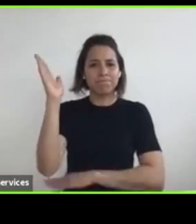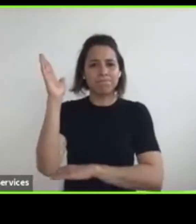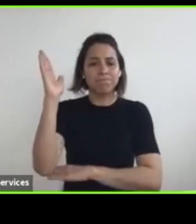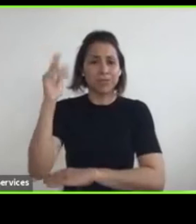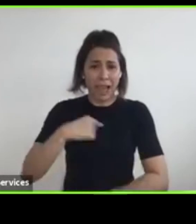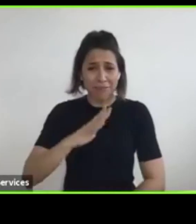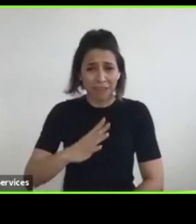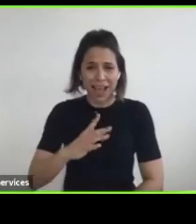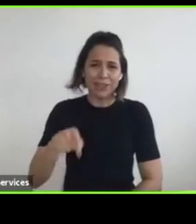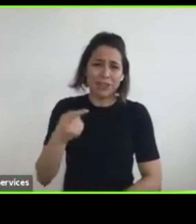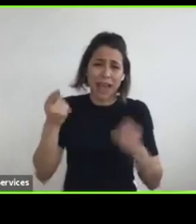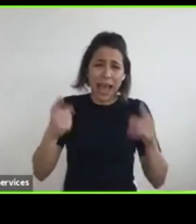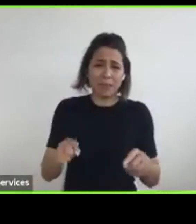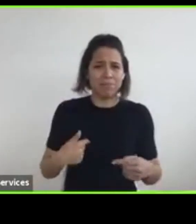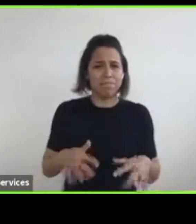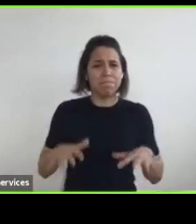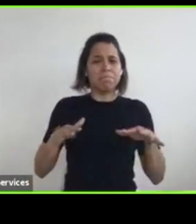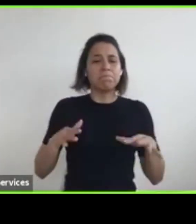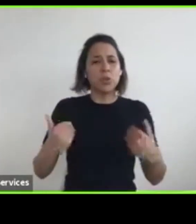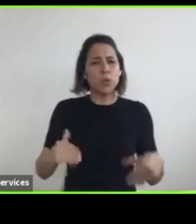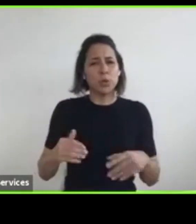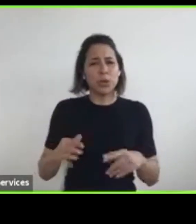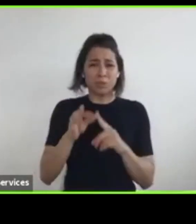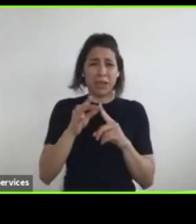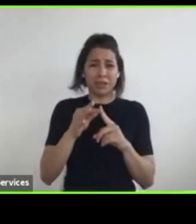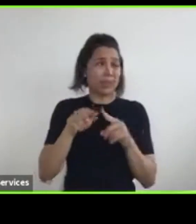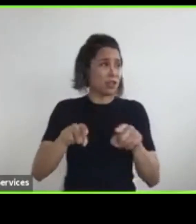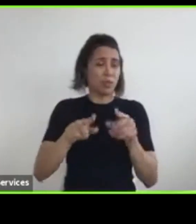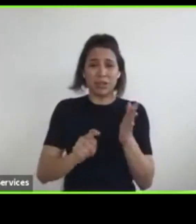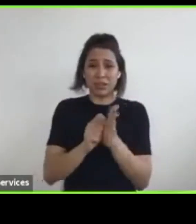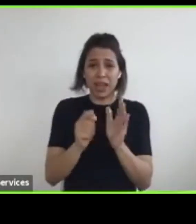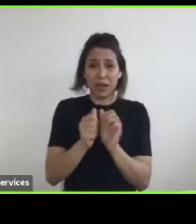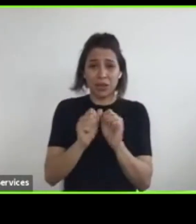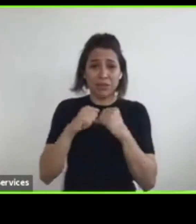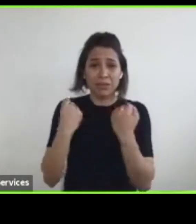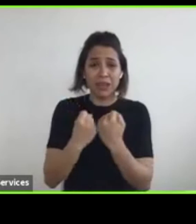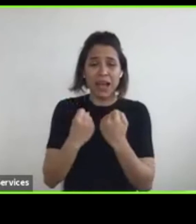AND ESPECIALLY, NOW, I THINK EMOTIONS ARE HIGH, AND THAT WILL HAPPEN, BUT I'M FINE,